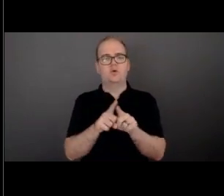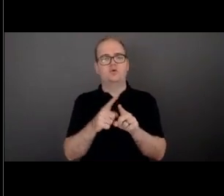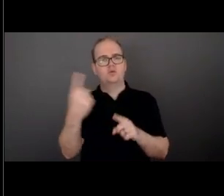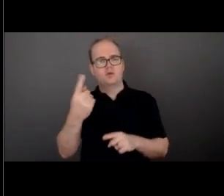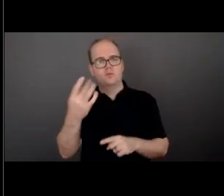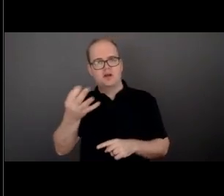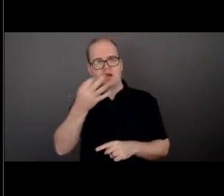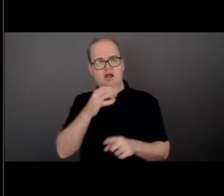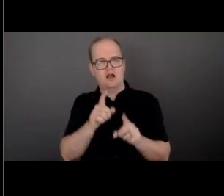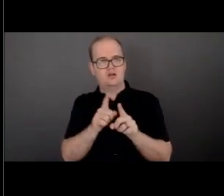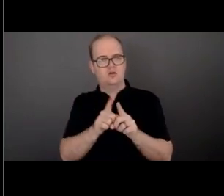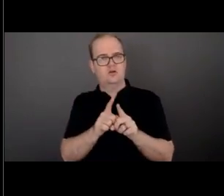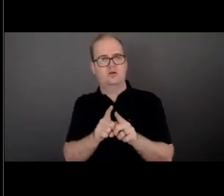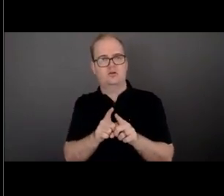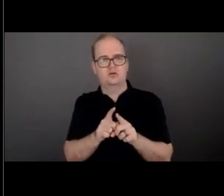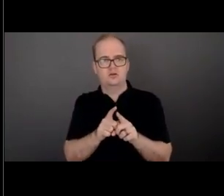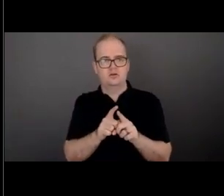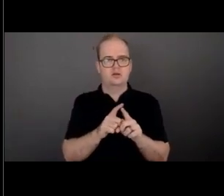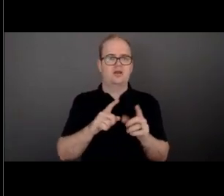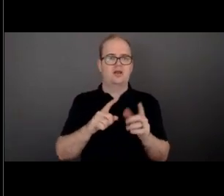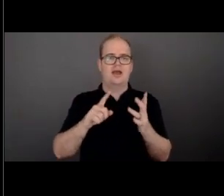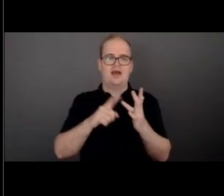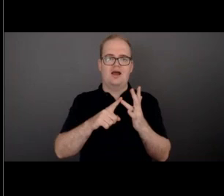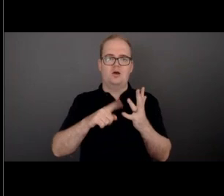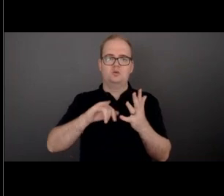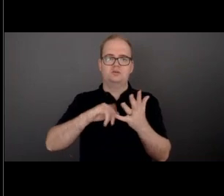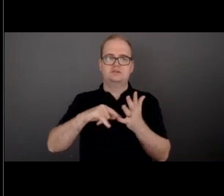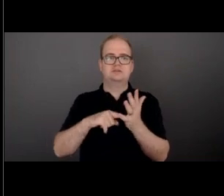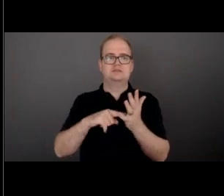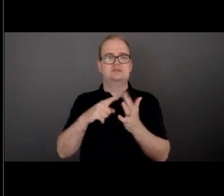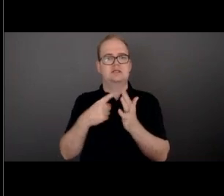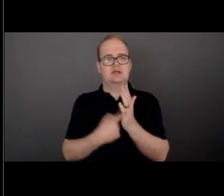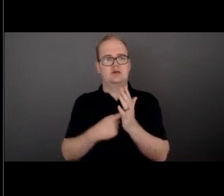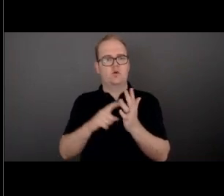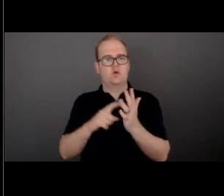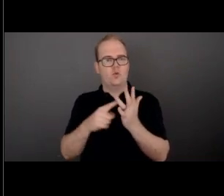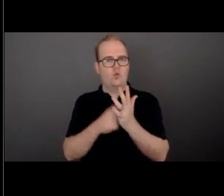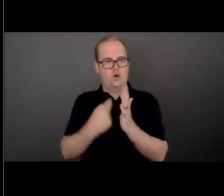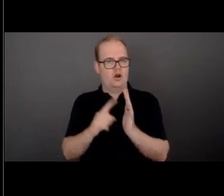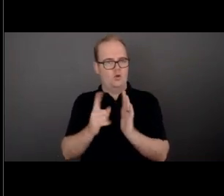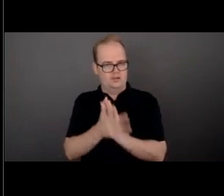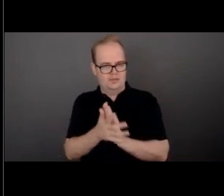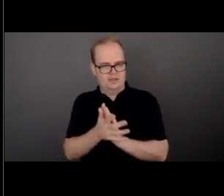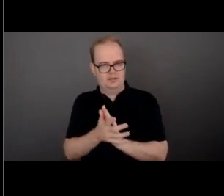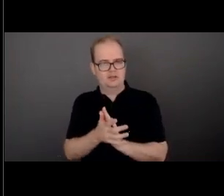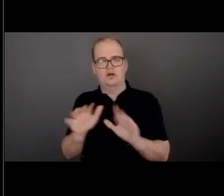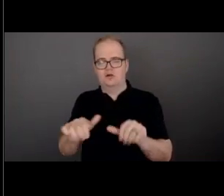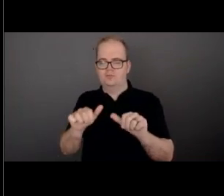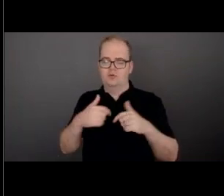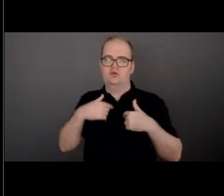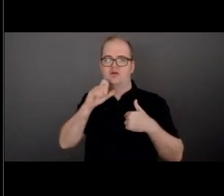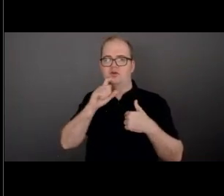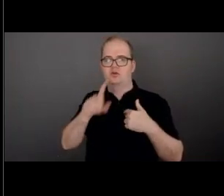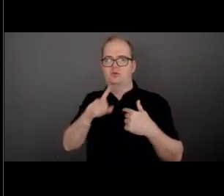what an ouster order. I will answer the last one first.